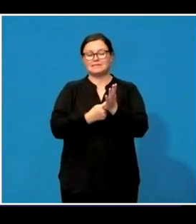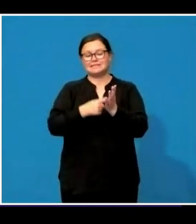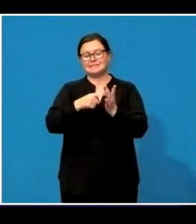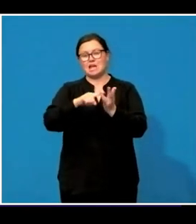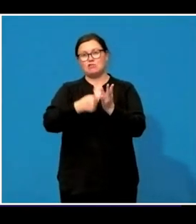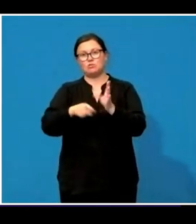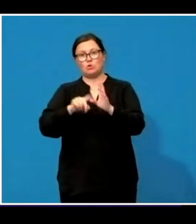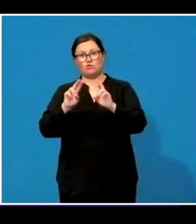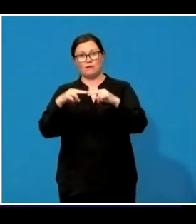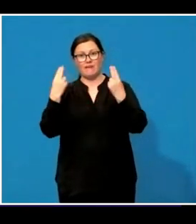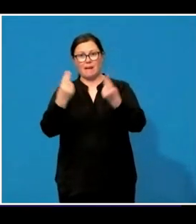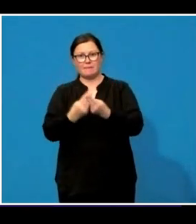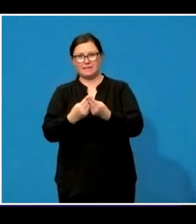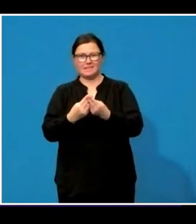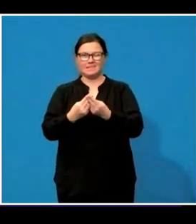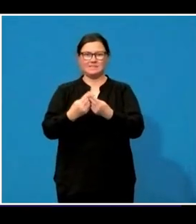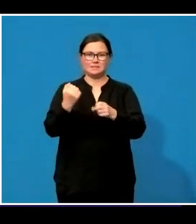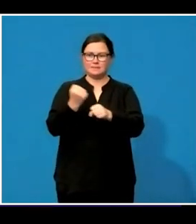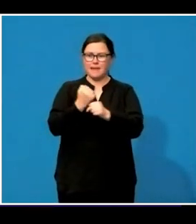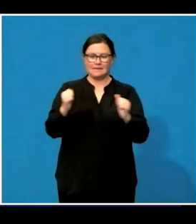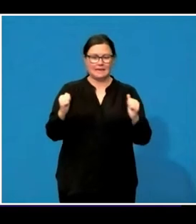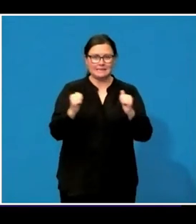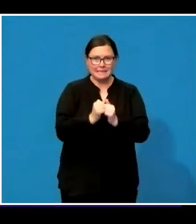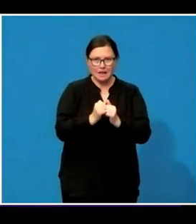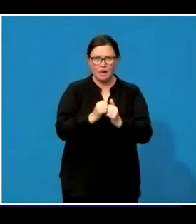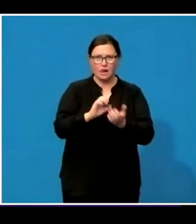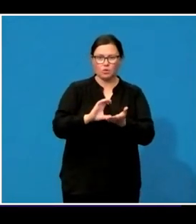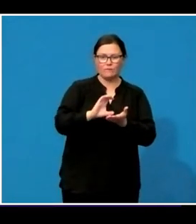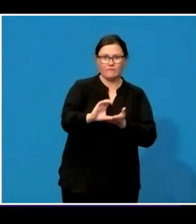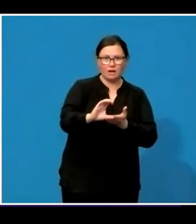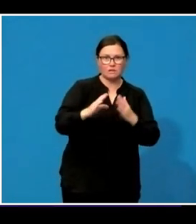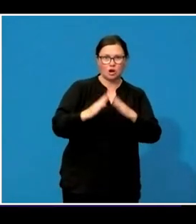his accommodation while his disability supports, and things were funded by the